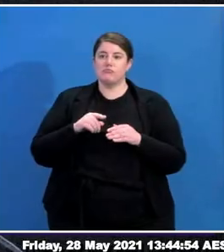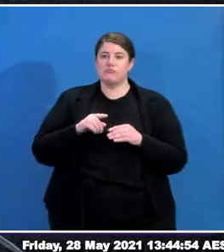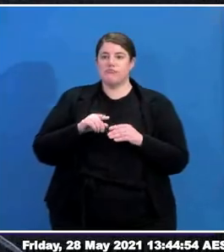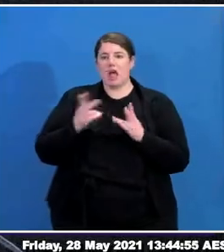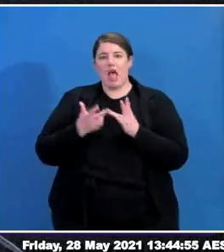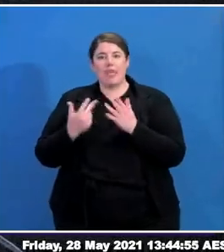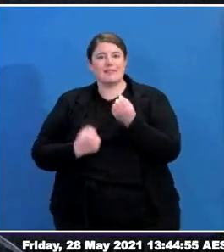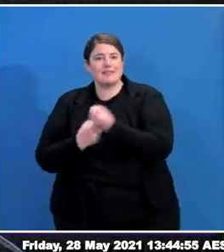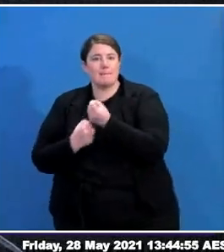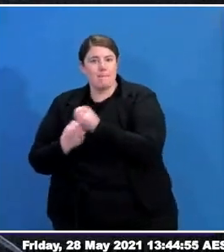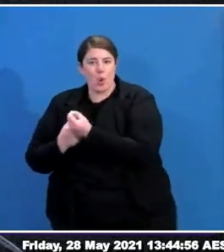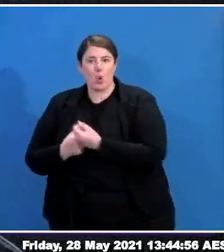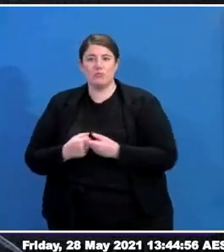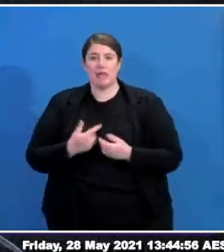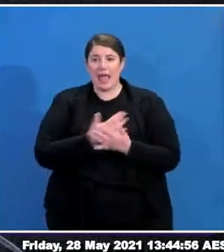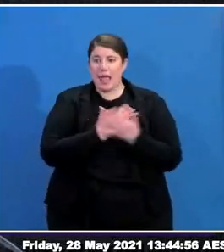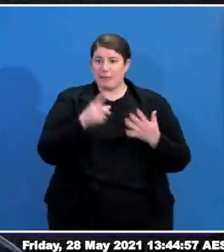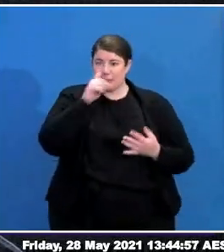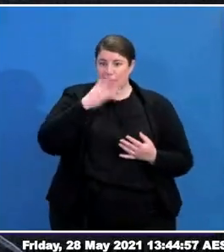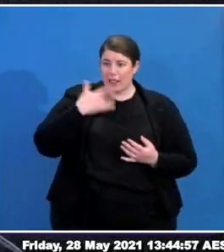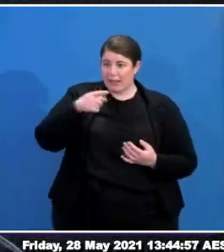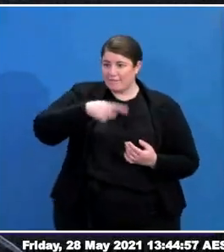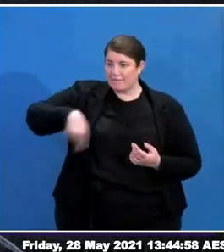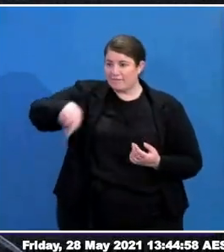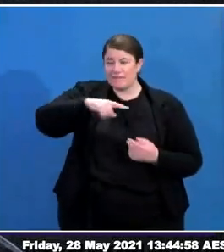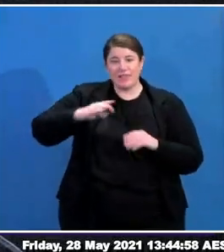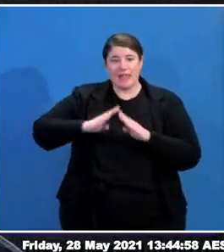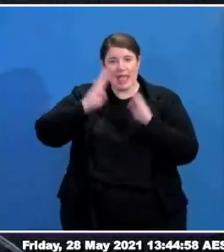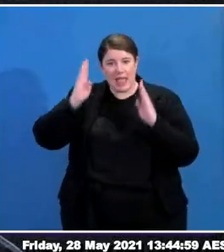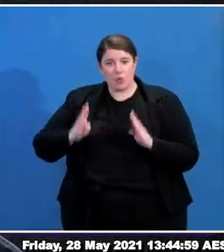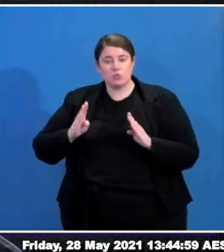are the residents in the house so there is no duplication, they will make sure